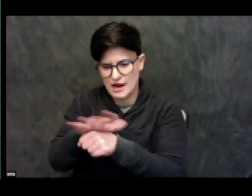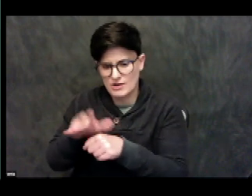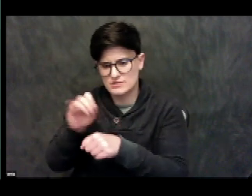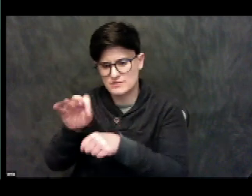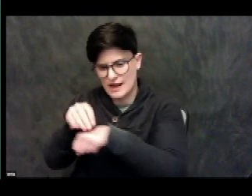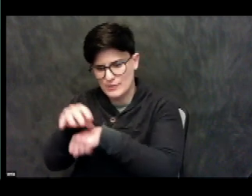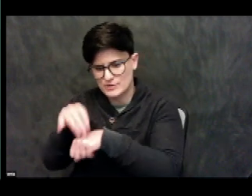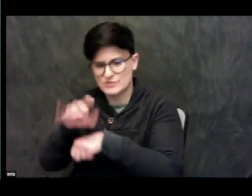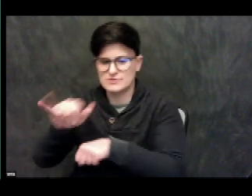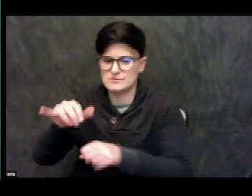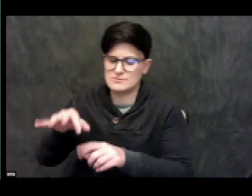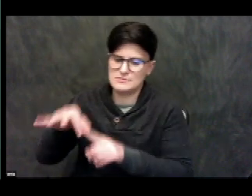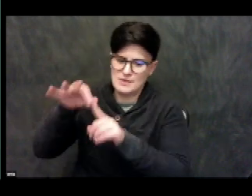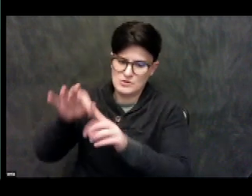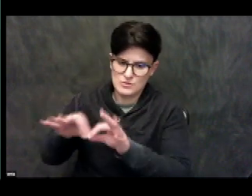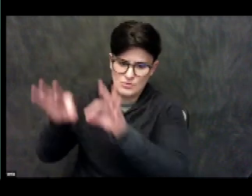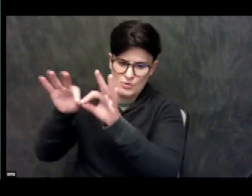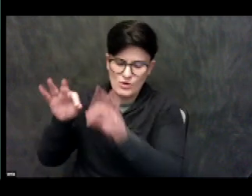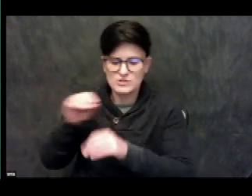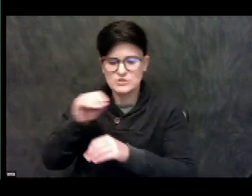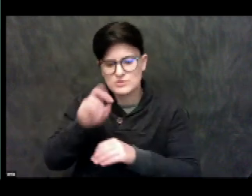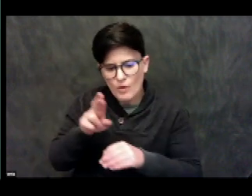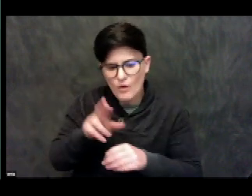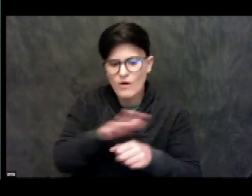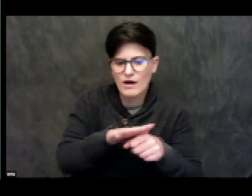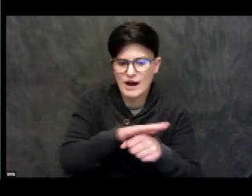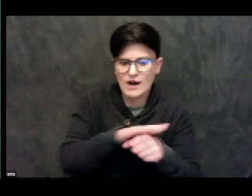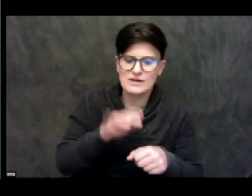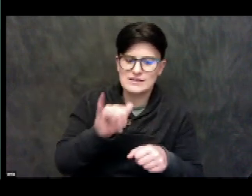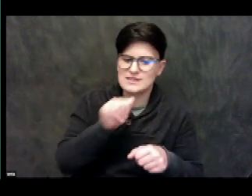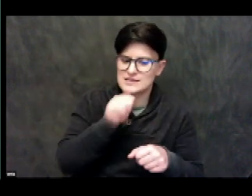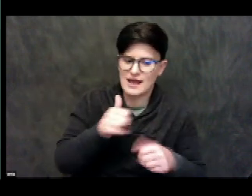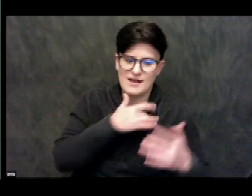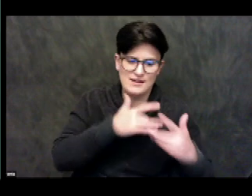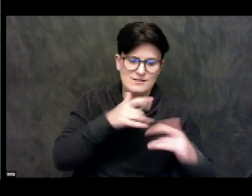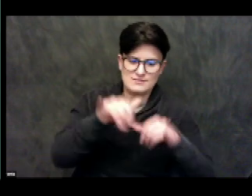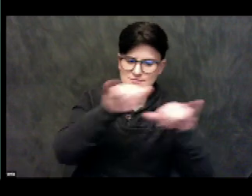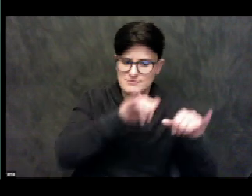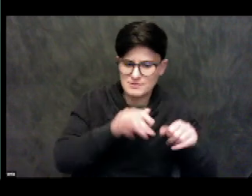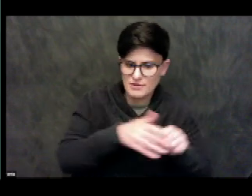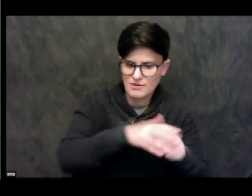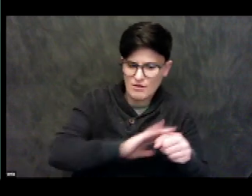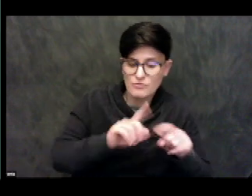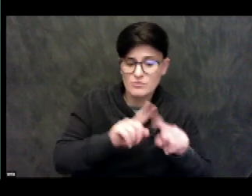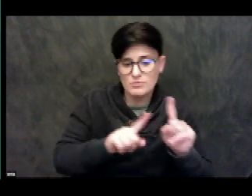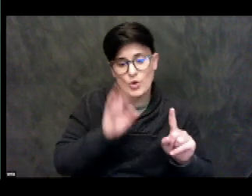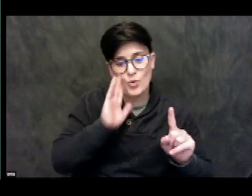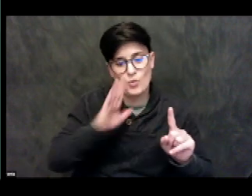that are not typically covered. What would be of great utility for people with mobility disabilities,